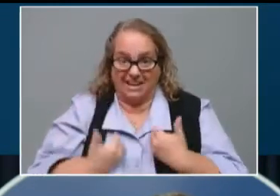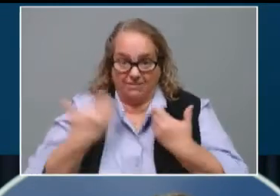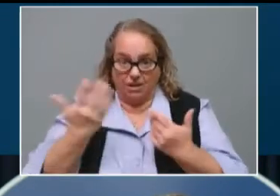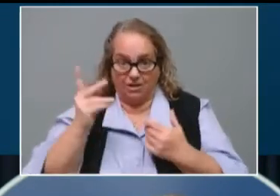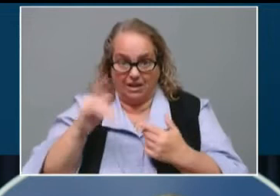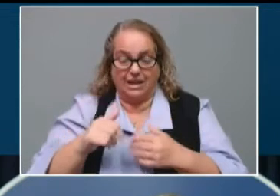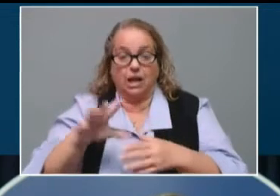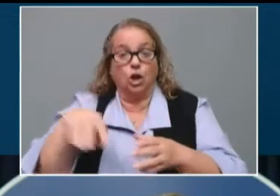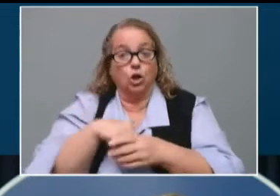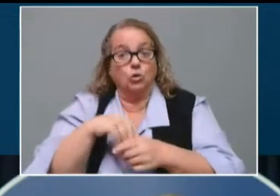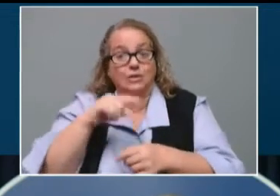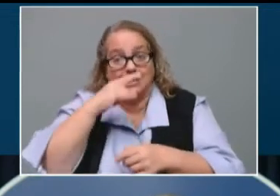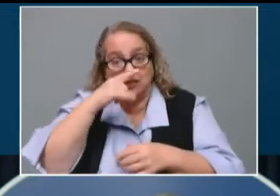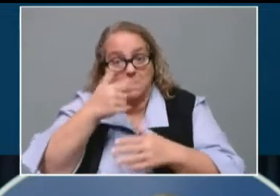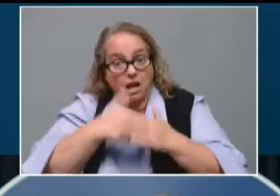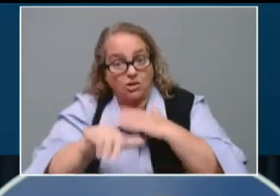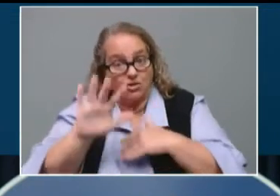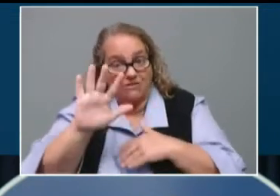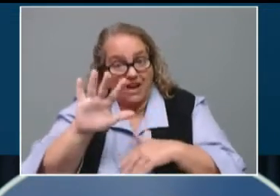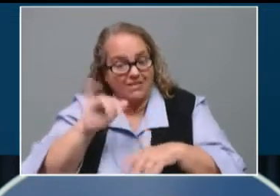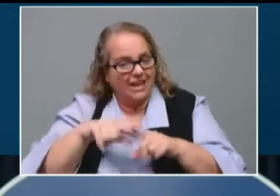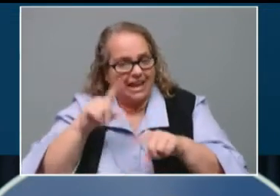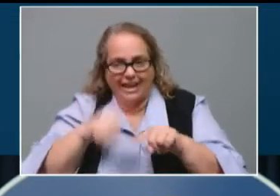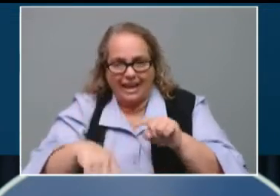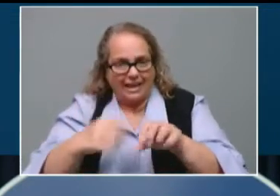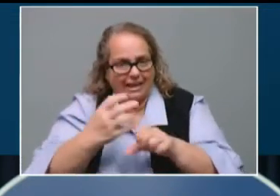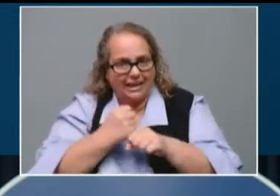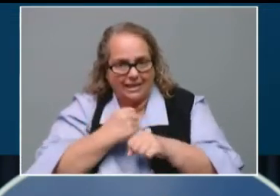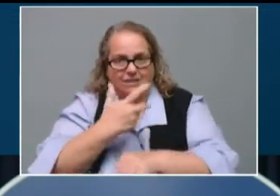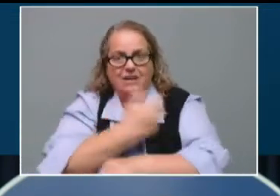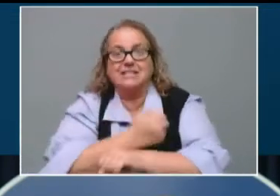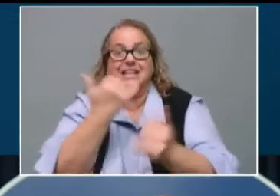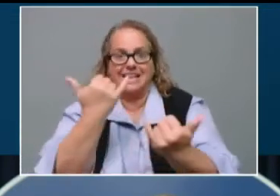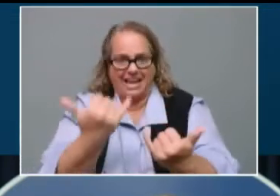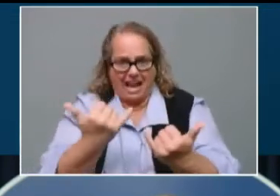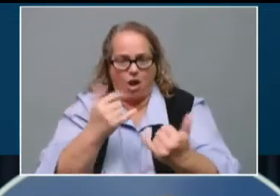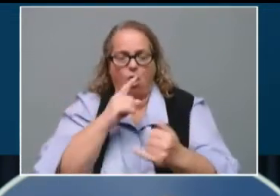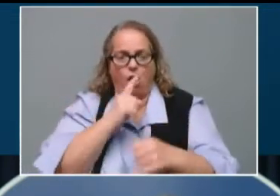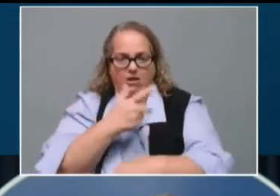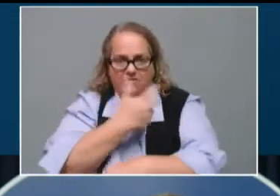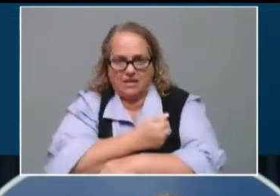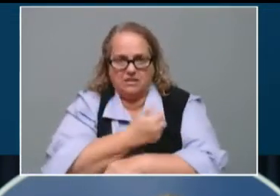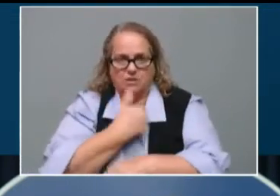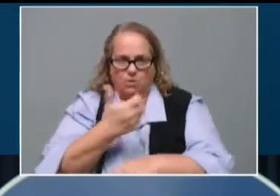the vaccine are now vaccinated. We want to push that up. Every point is 1 to